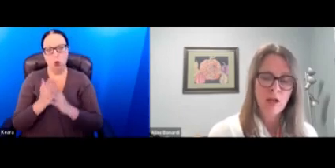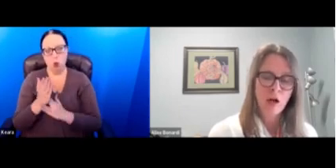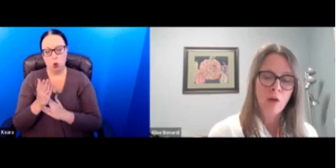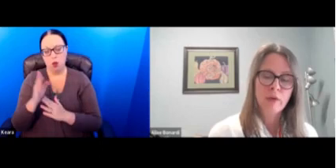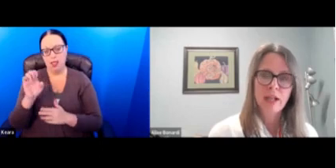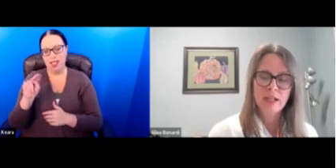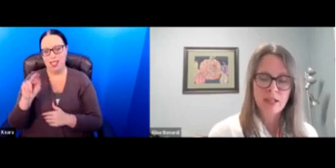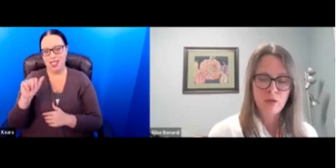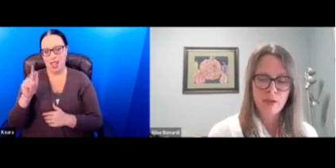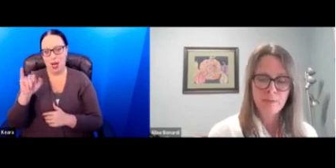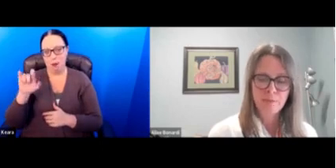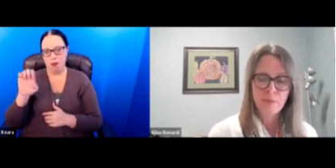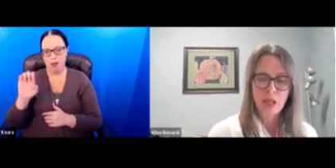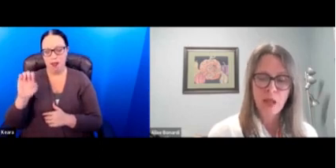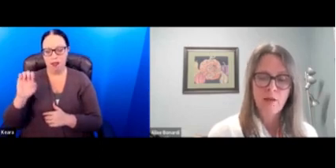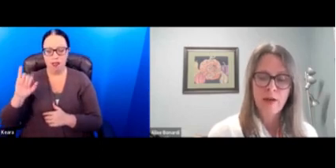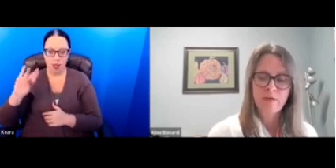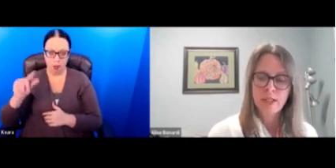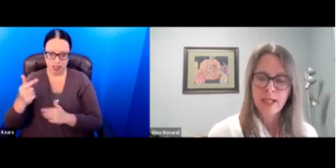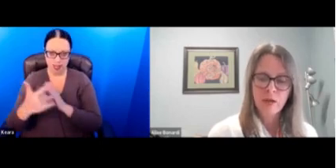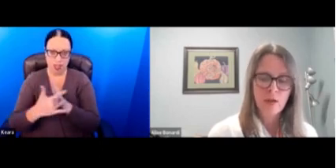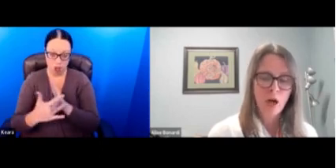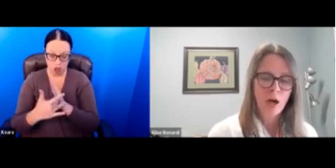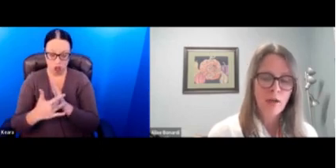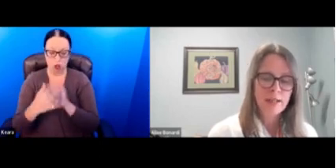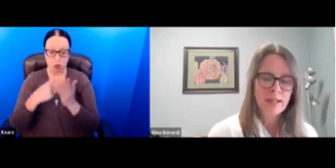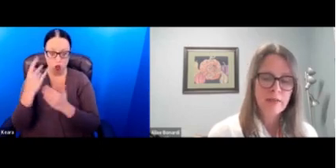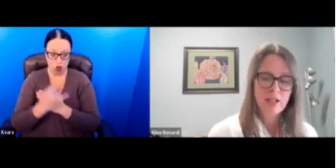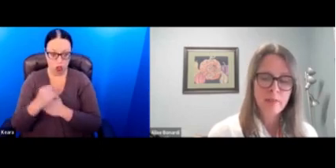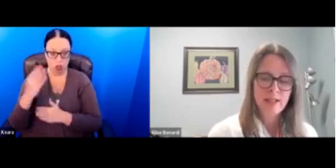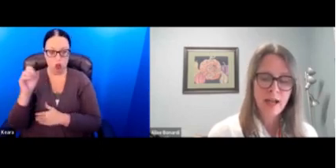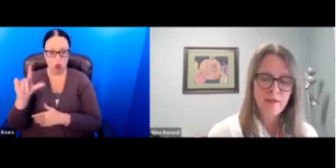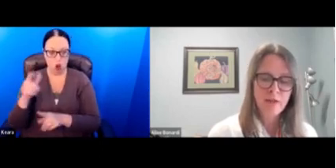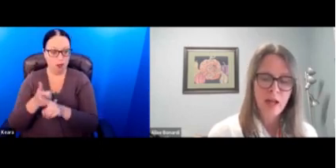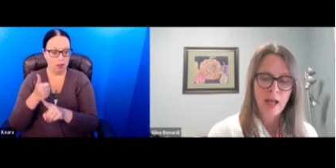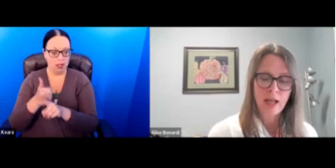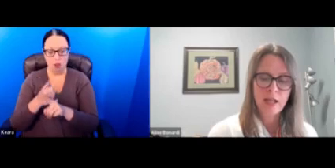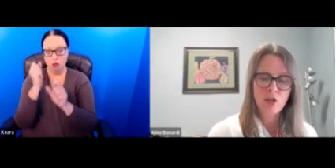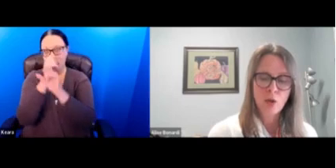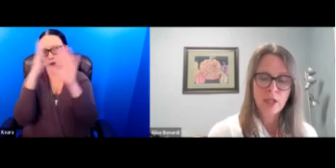Carl realized history. Five years later, Carl is living his best life and has shown the